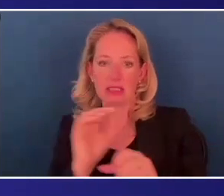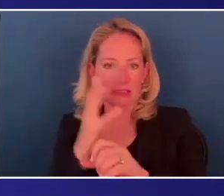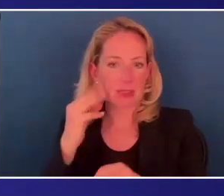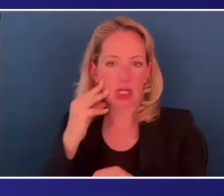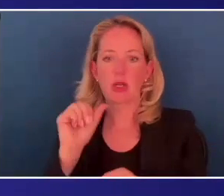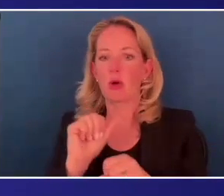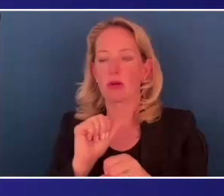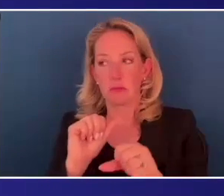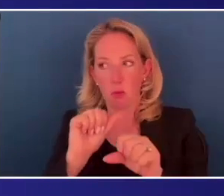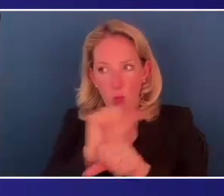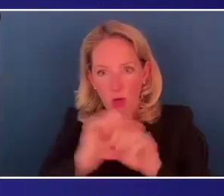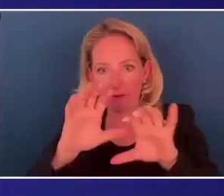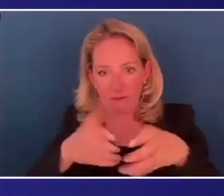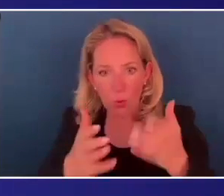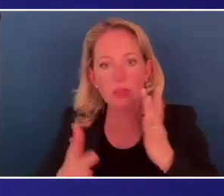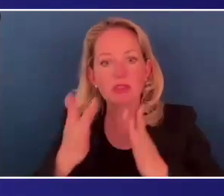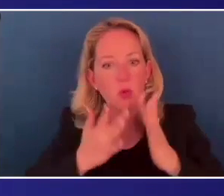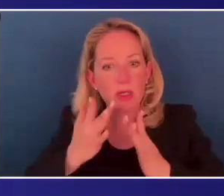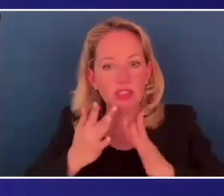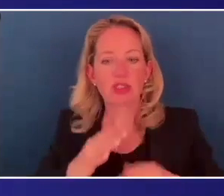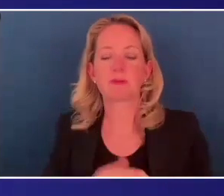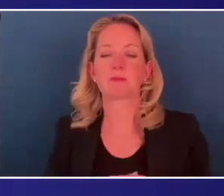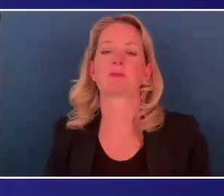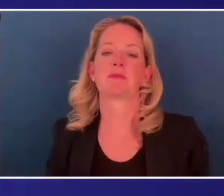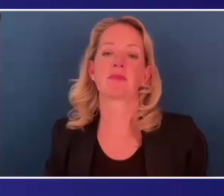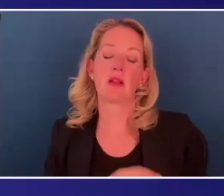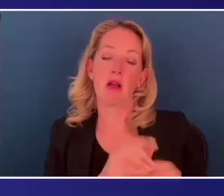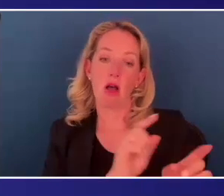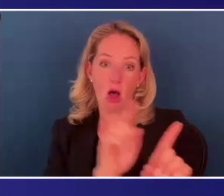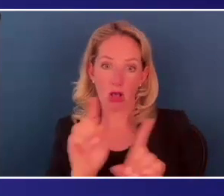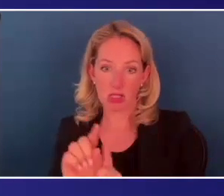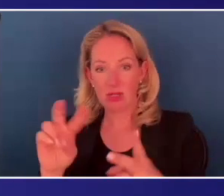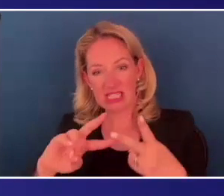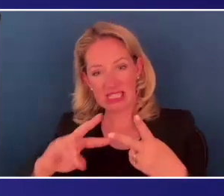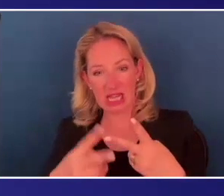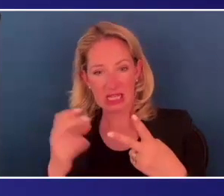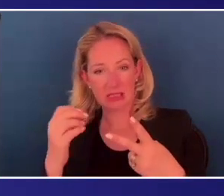The second scenario I worry about and this is kind of more directly related to the 1st is that if more medical professionals work in these private groups, they'll also be less medical professionals to teach residents.